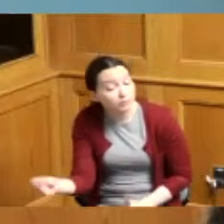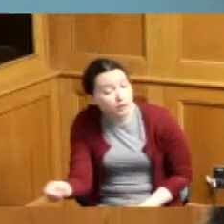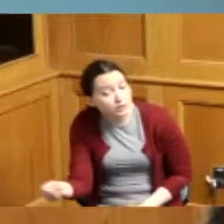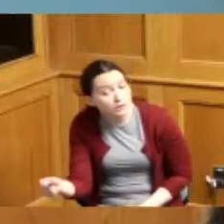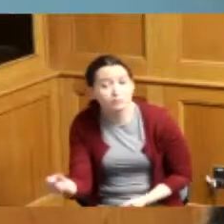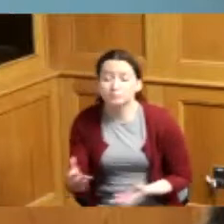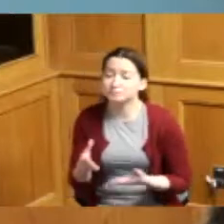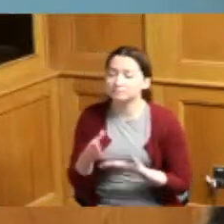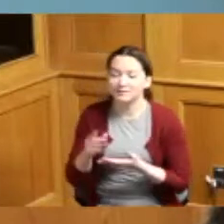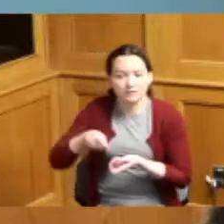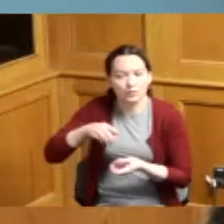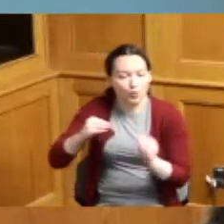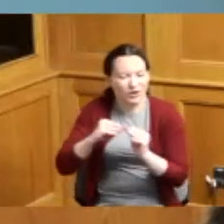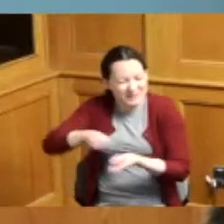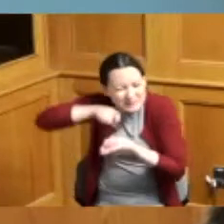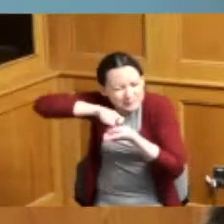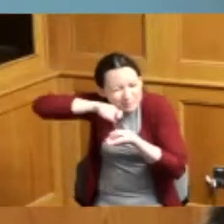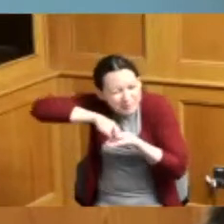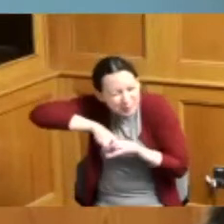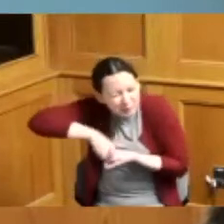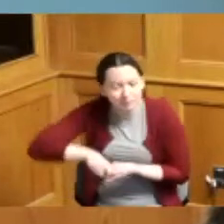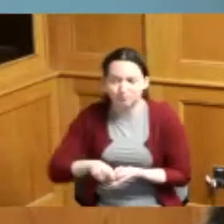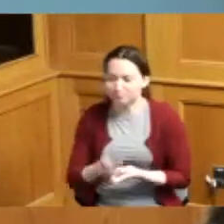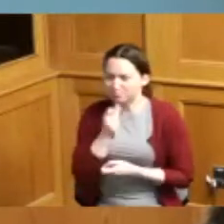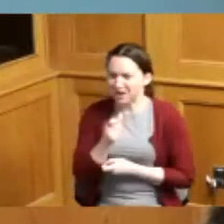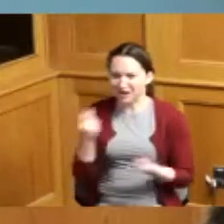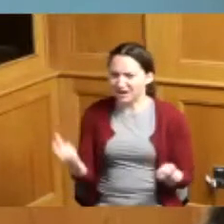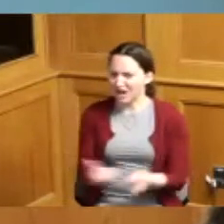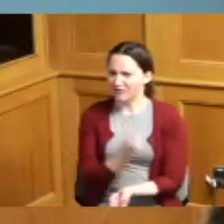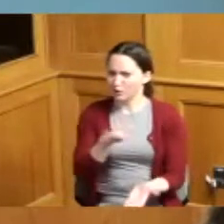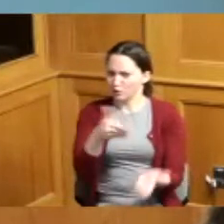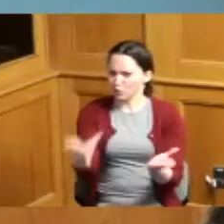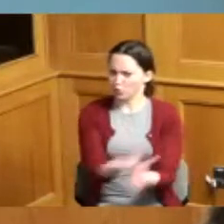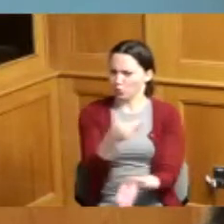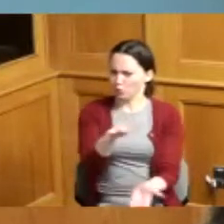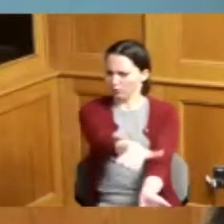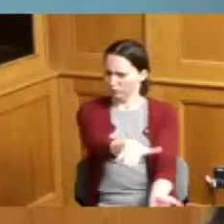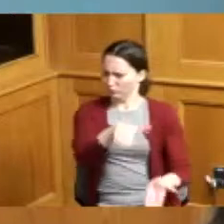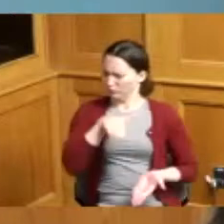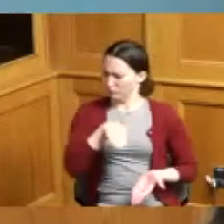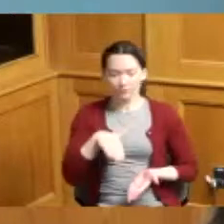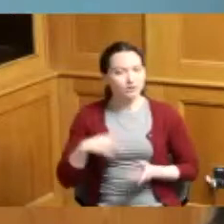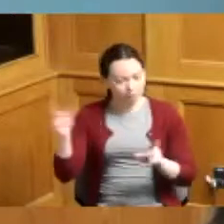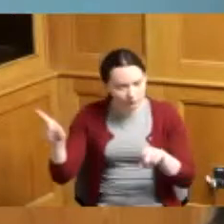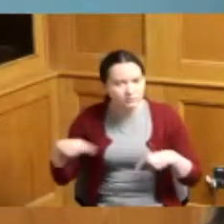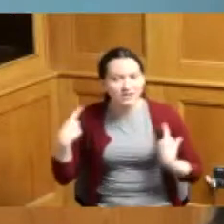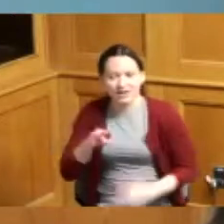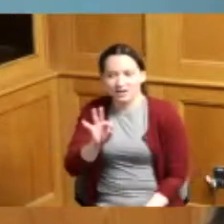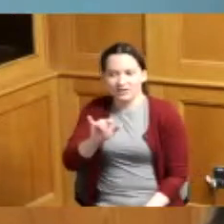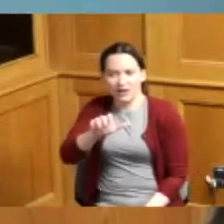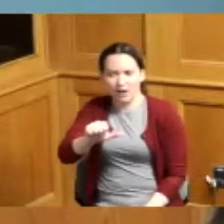some specificity in there but it wasn't all new stuff for us we've been talking about FIFA for a